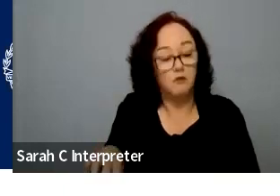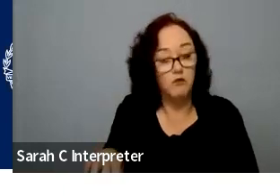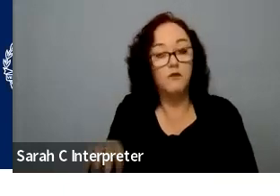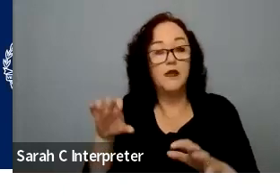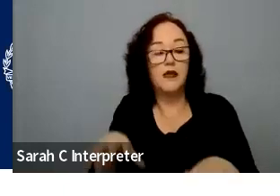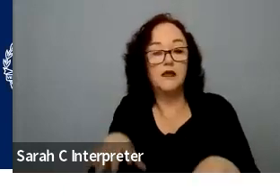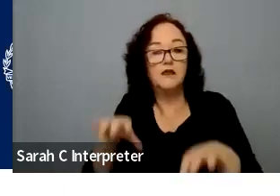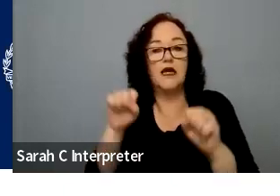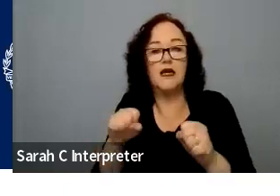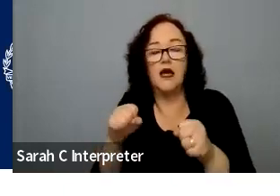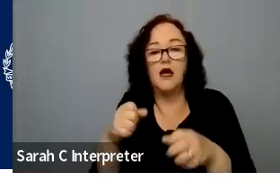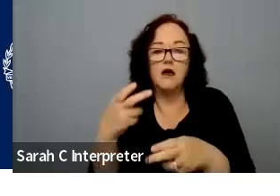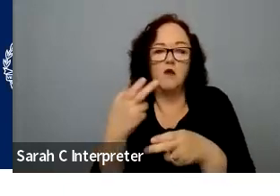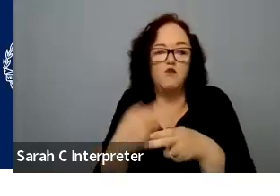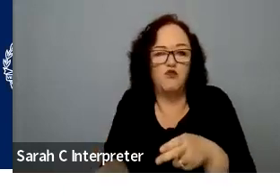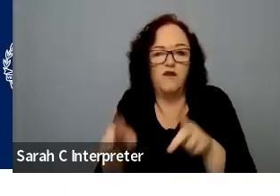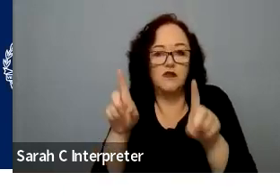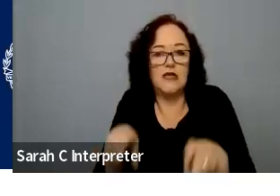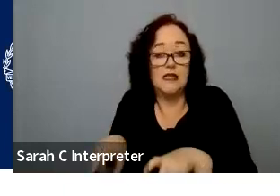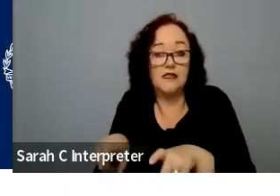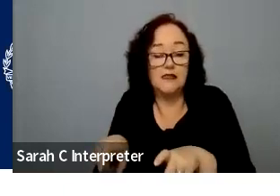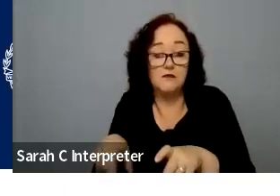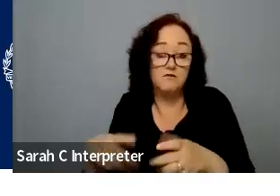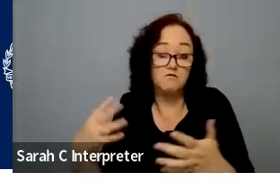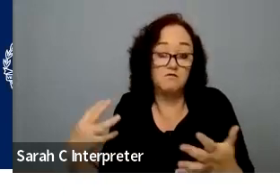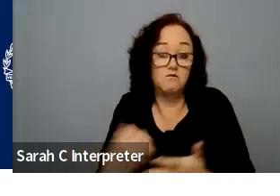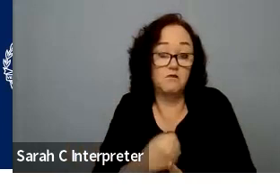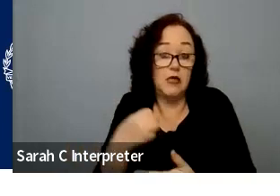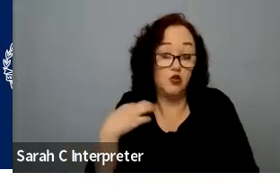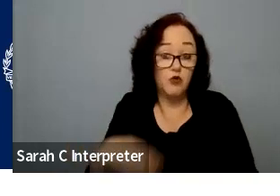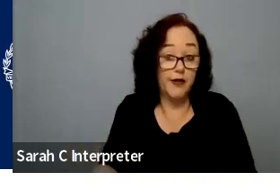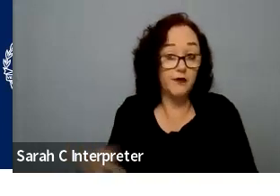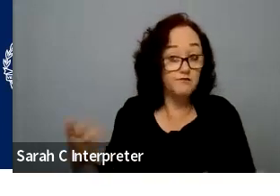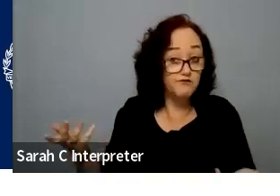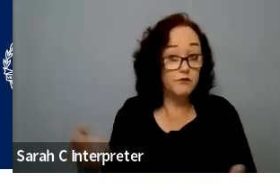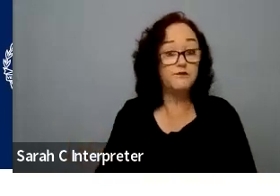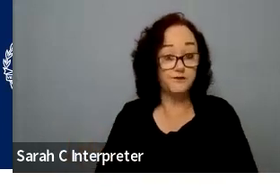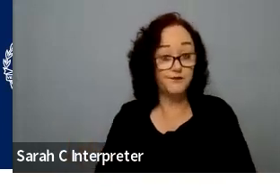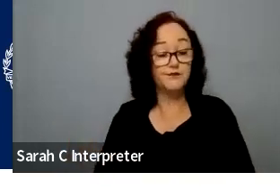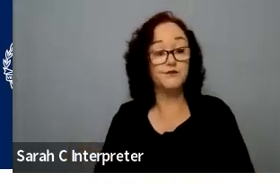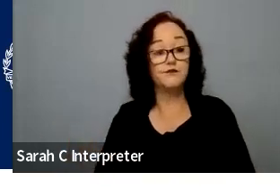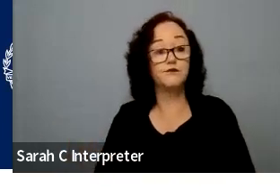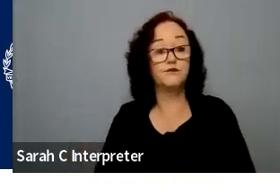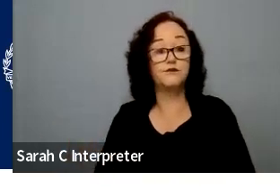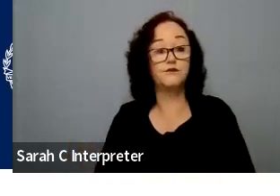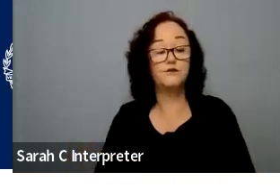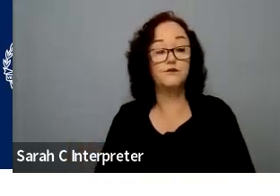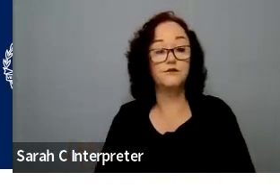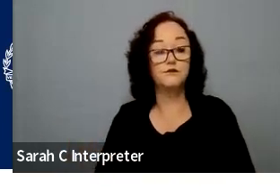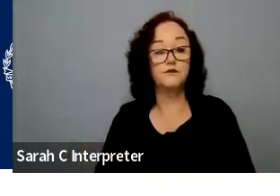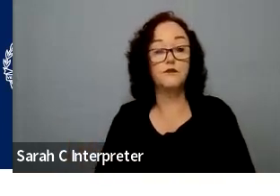and you know get some CE credits for doing, so what we are also planning on doing is to